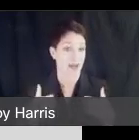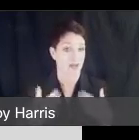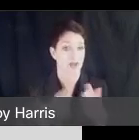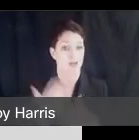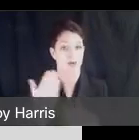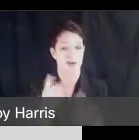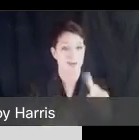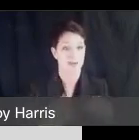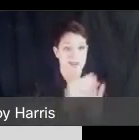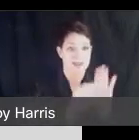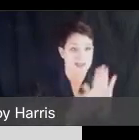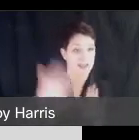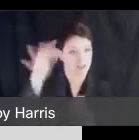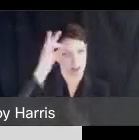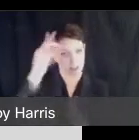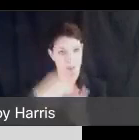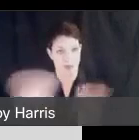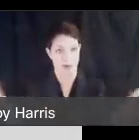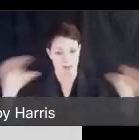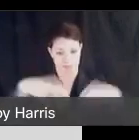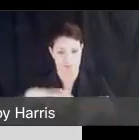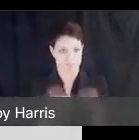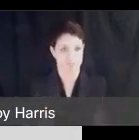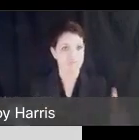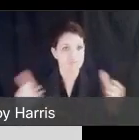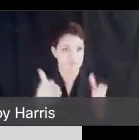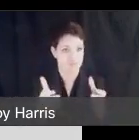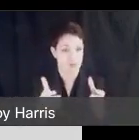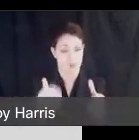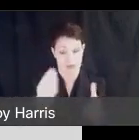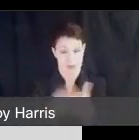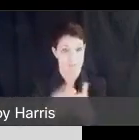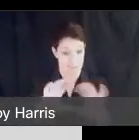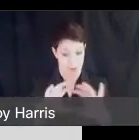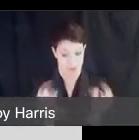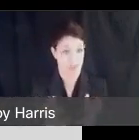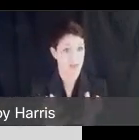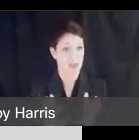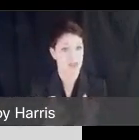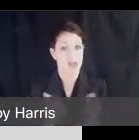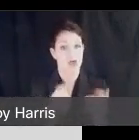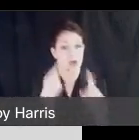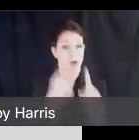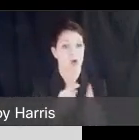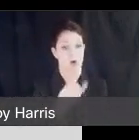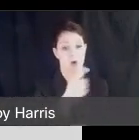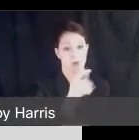federal funding. With this amount of funding we are aiming to serve between 1,900 and 3,800 households.